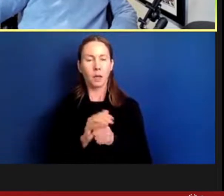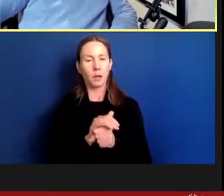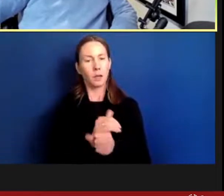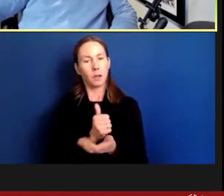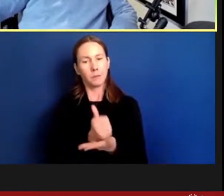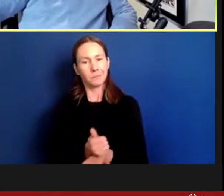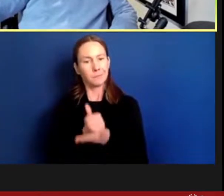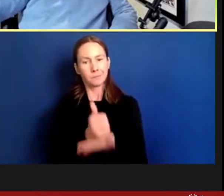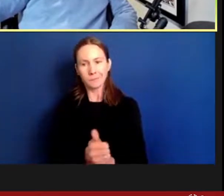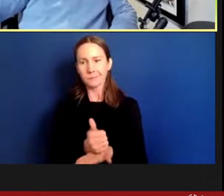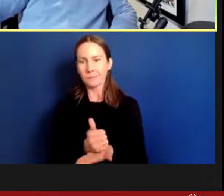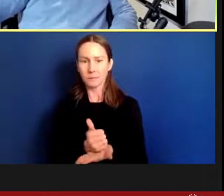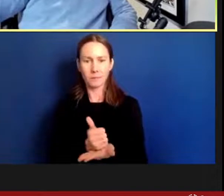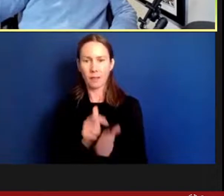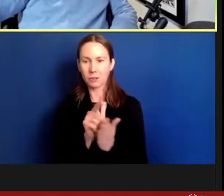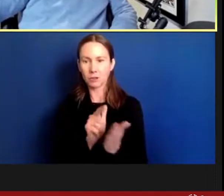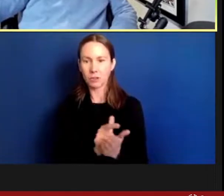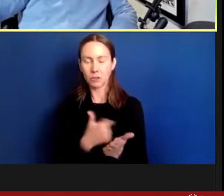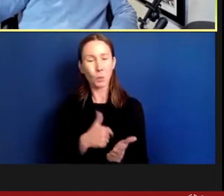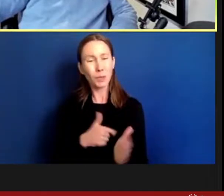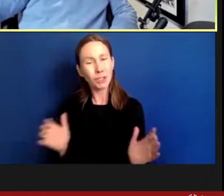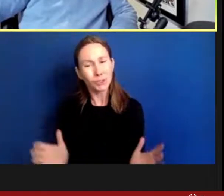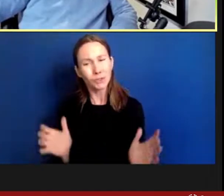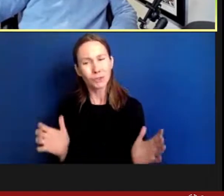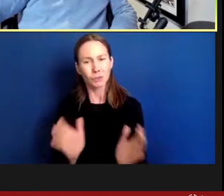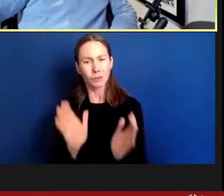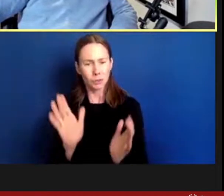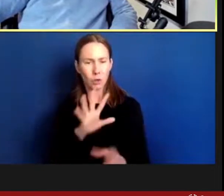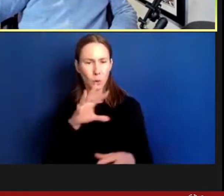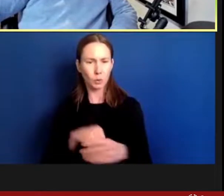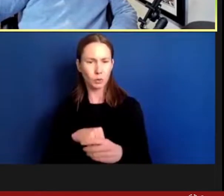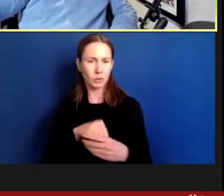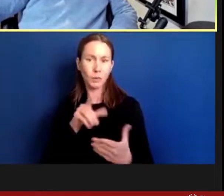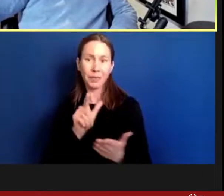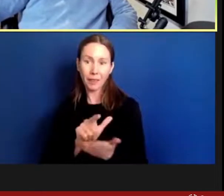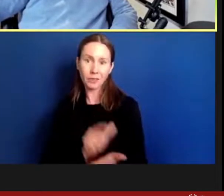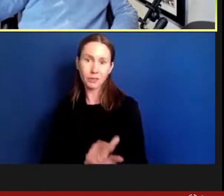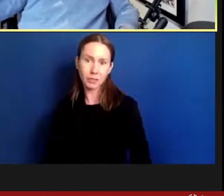We urged their inclusion in subsequent legislation. In February we wrote the president